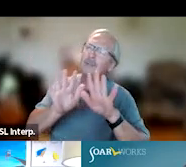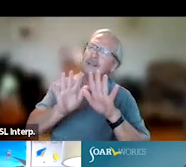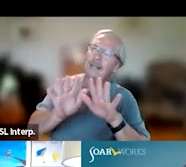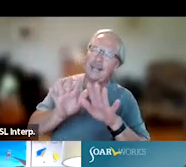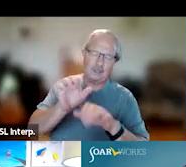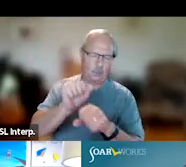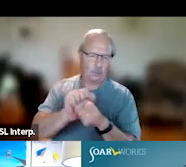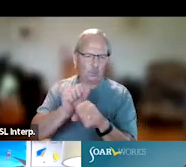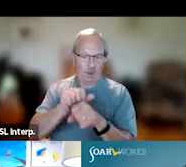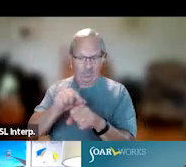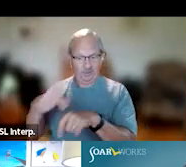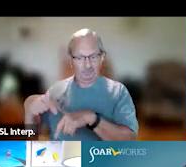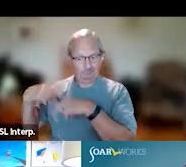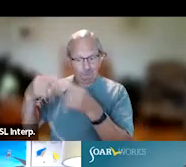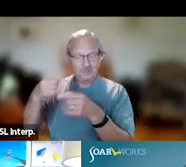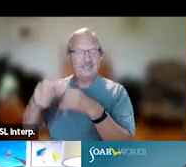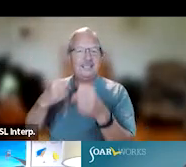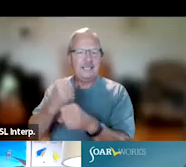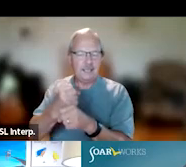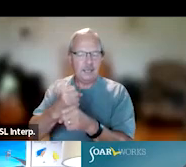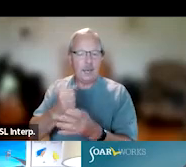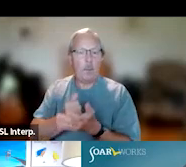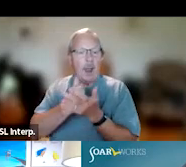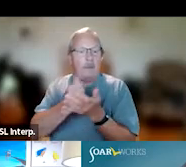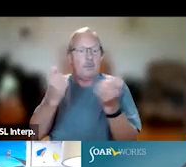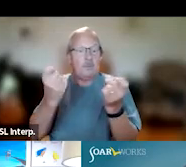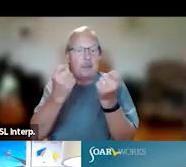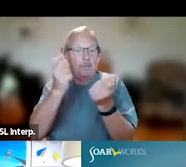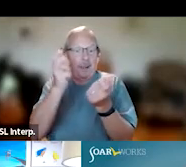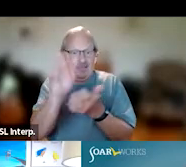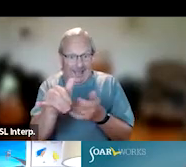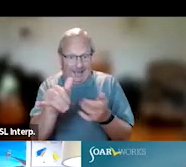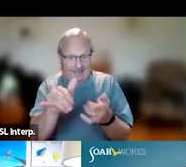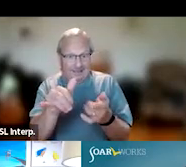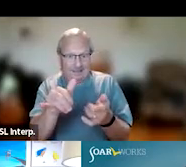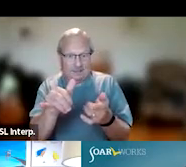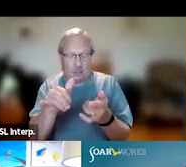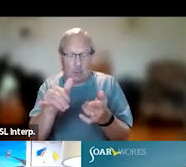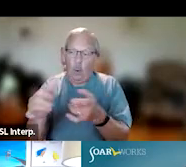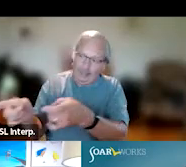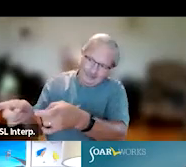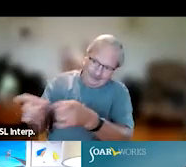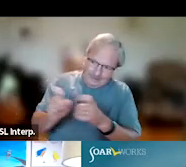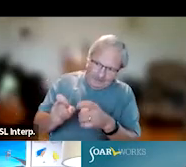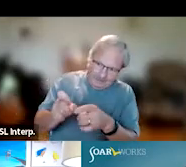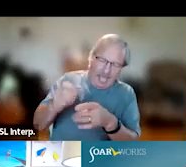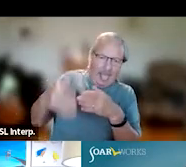on this past year and we wanna help you celebrate that. So get those outcomes in and download your reports